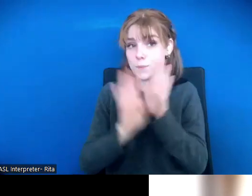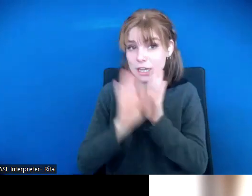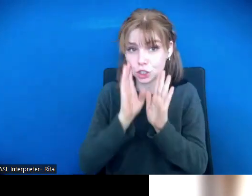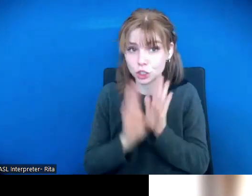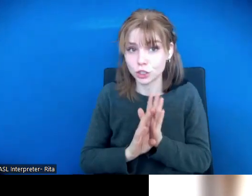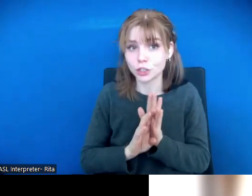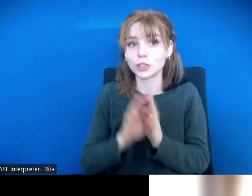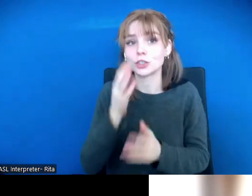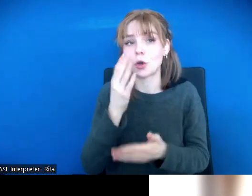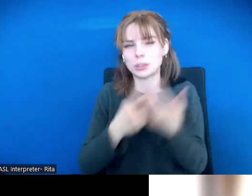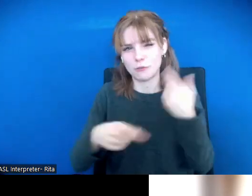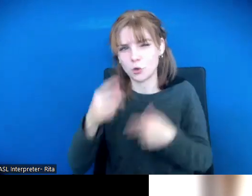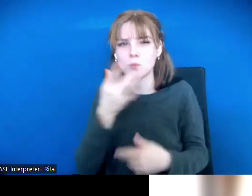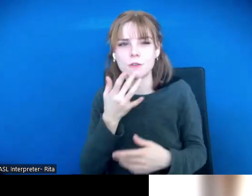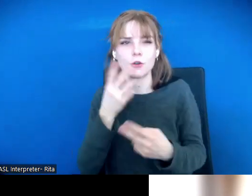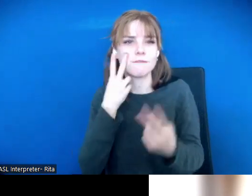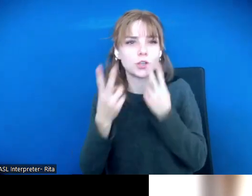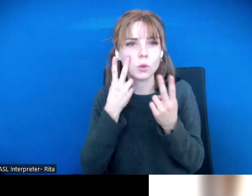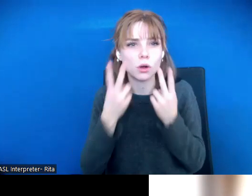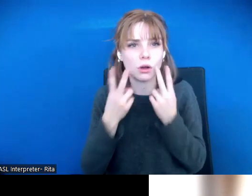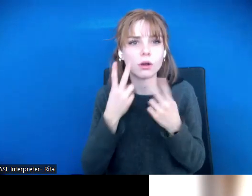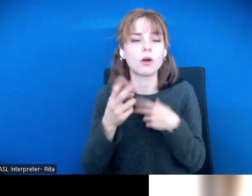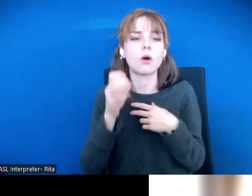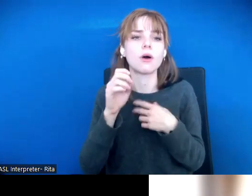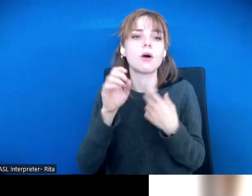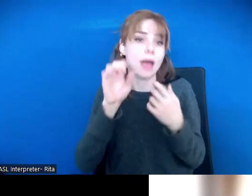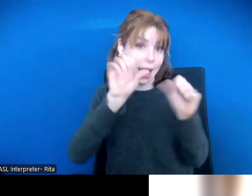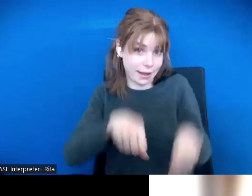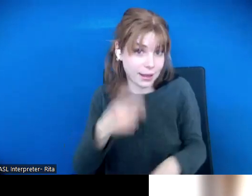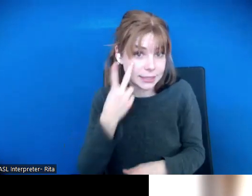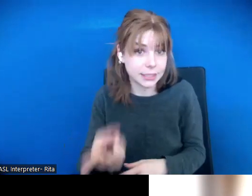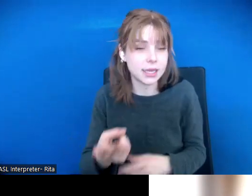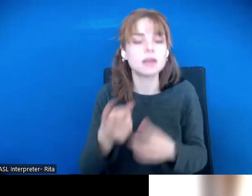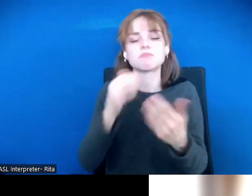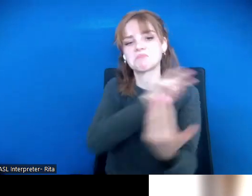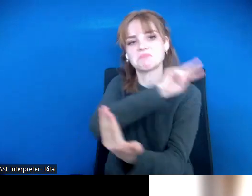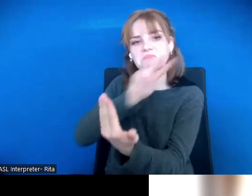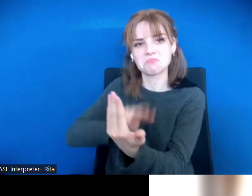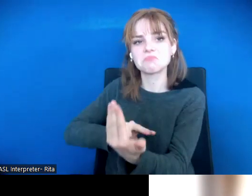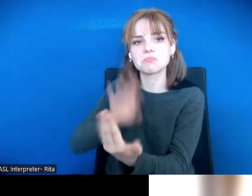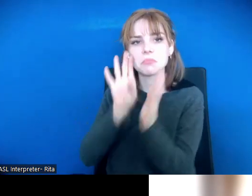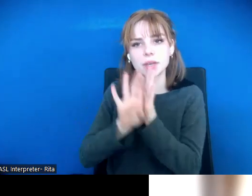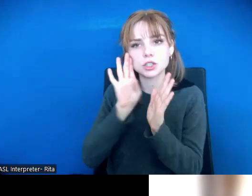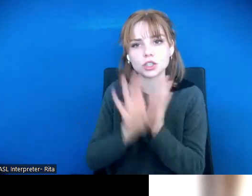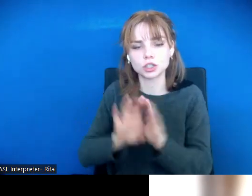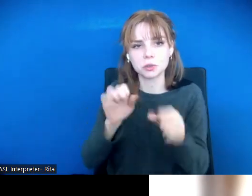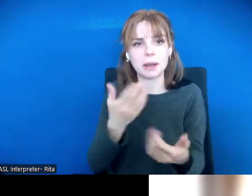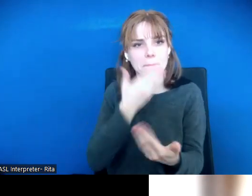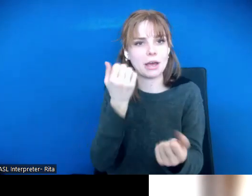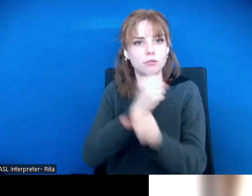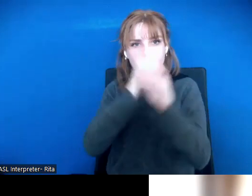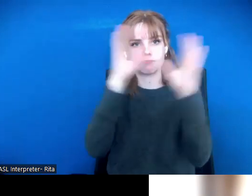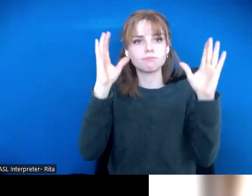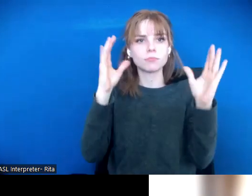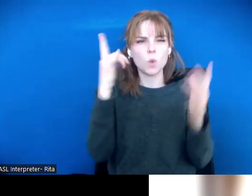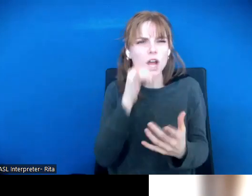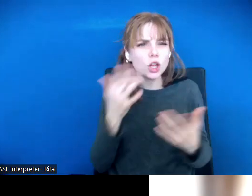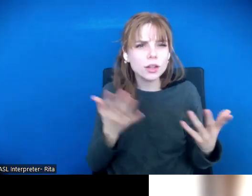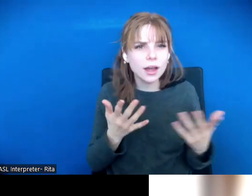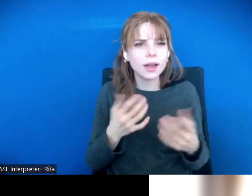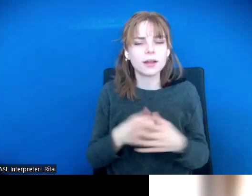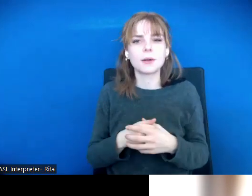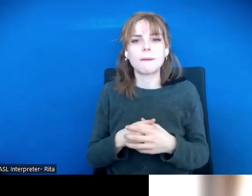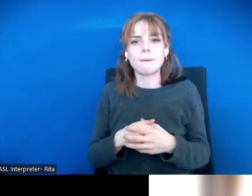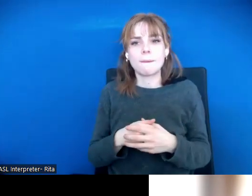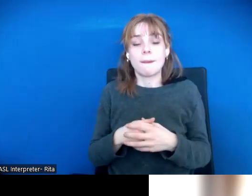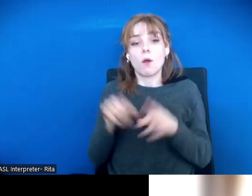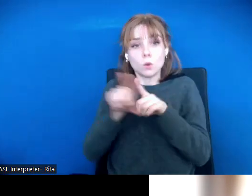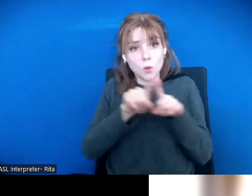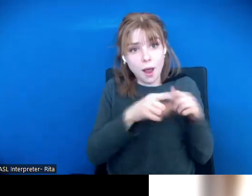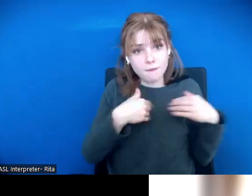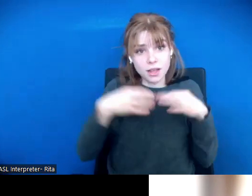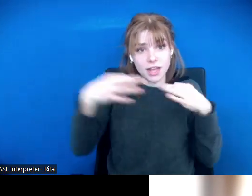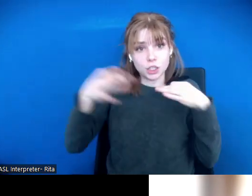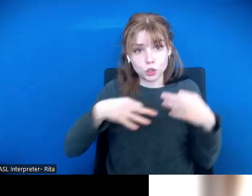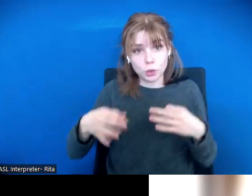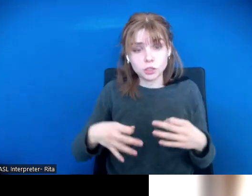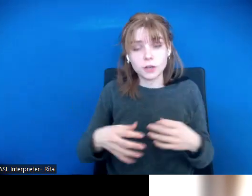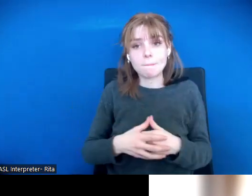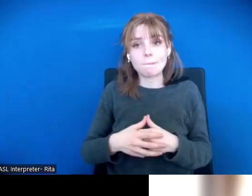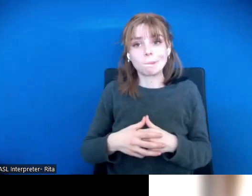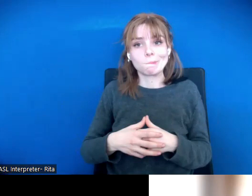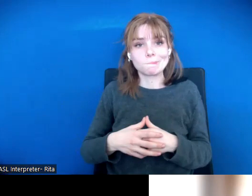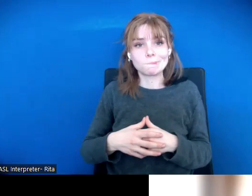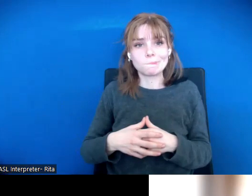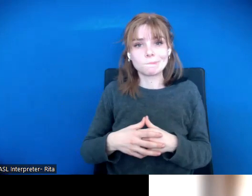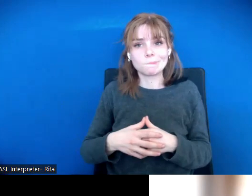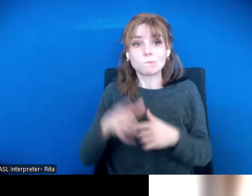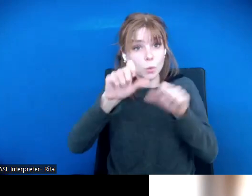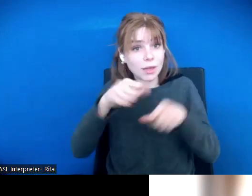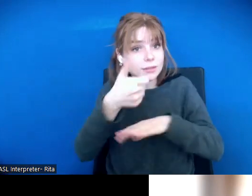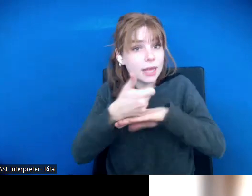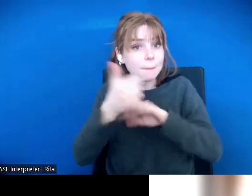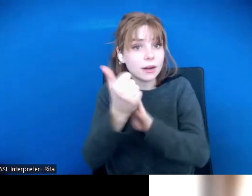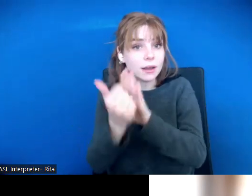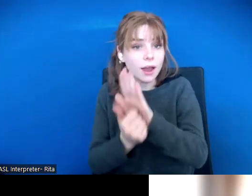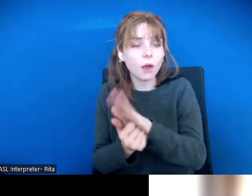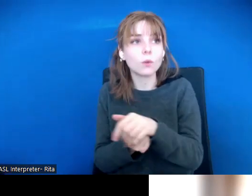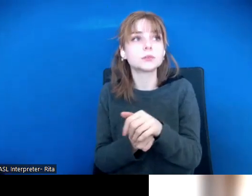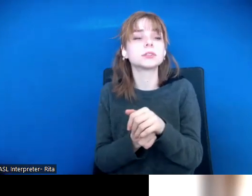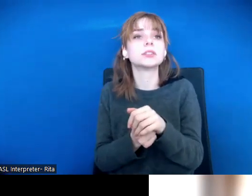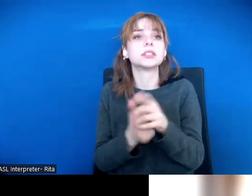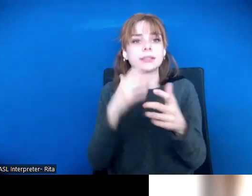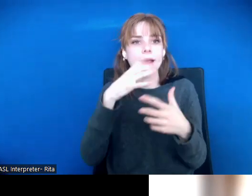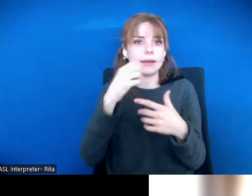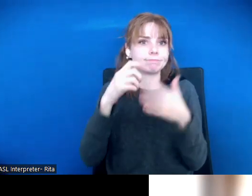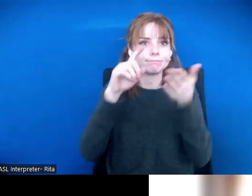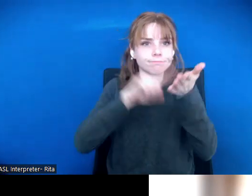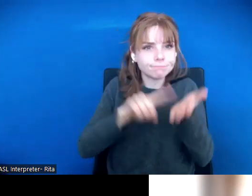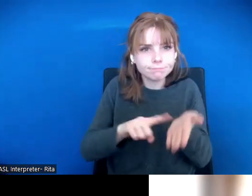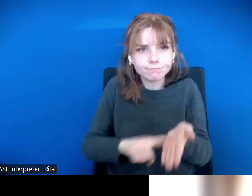What I am going to do right now, I just hit in the chat the website for our lending library. Our lending library, our online library now has a couple of features that we're pretty excited